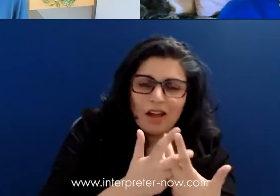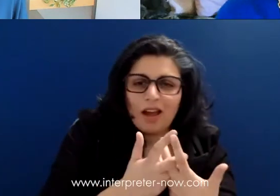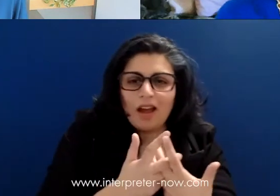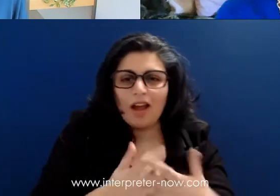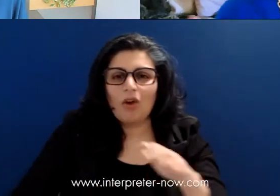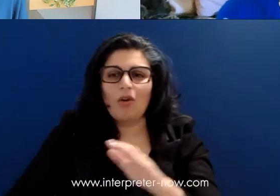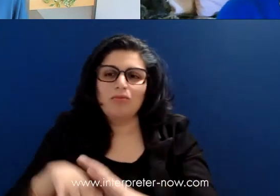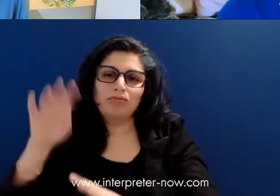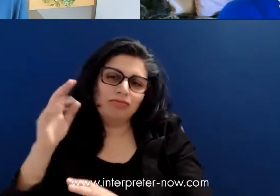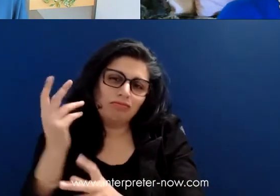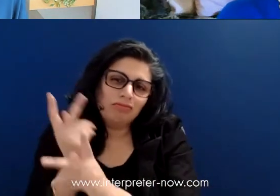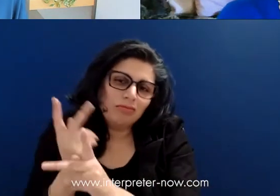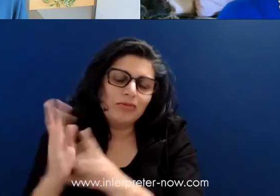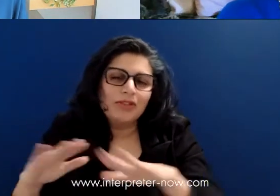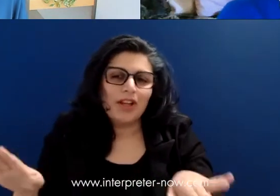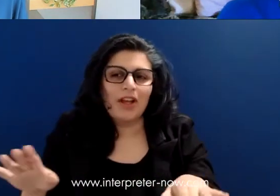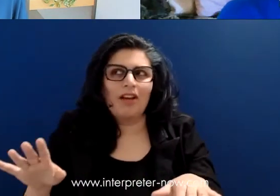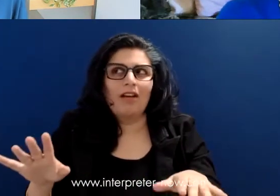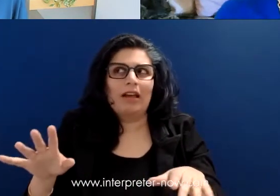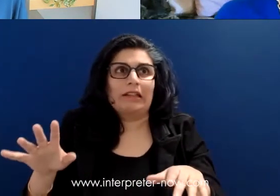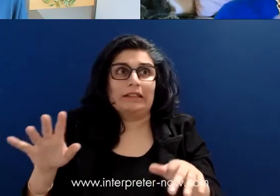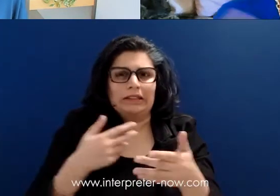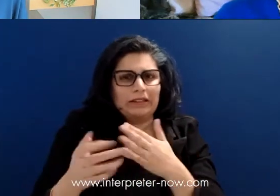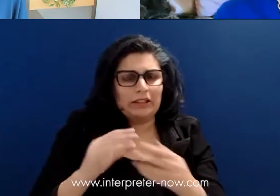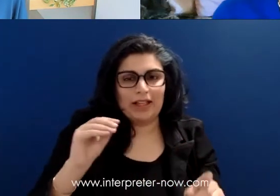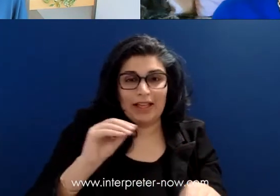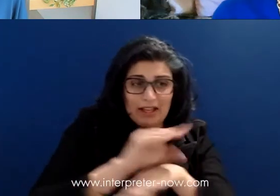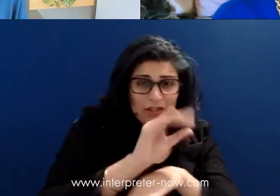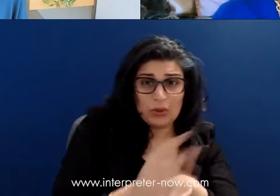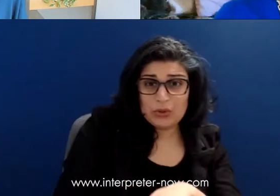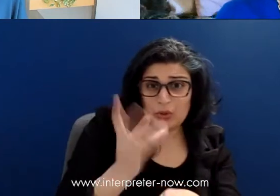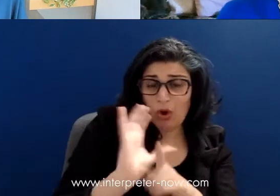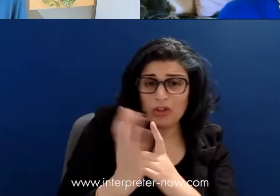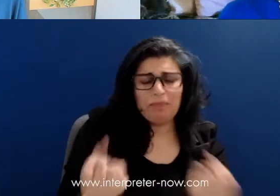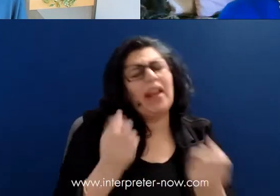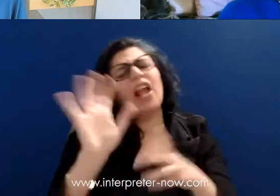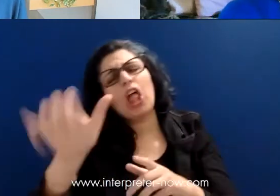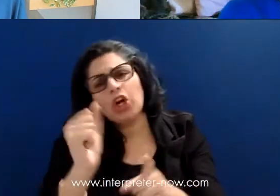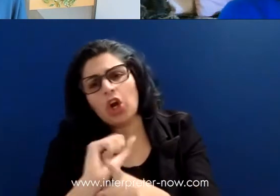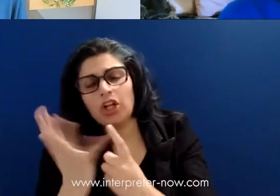influences of two cultures and many other cultures that were around us.